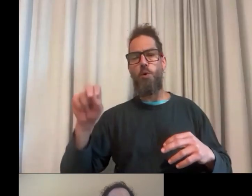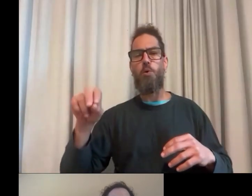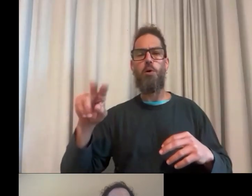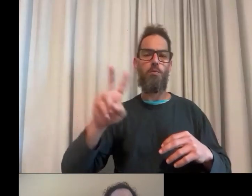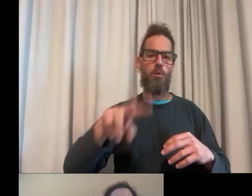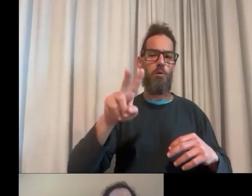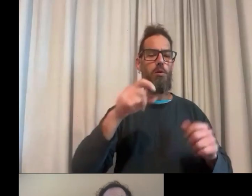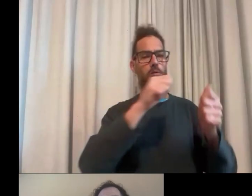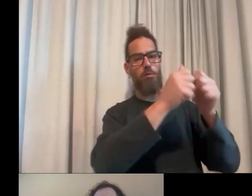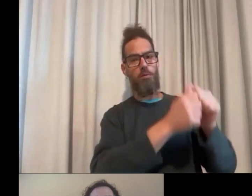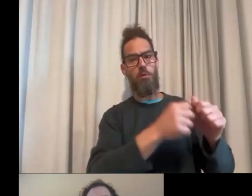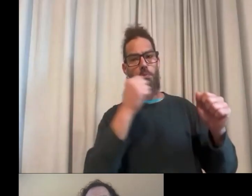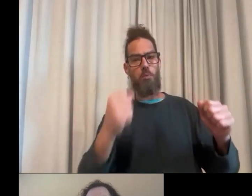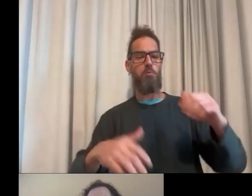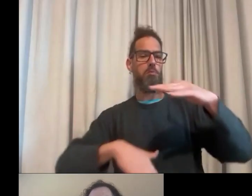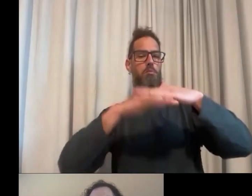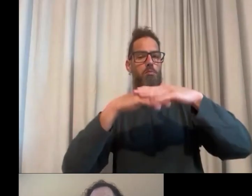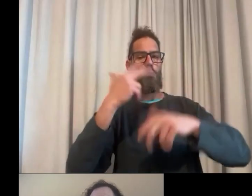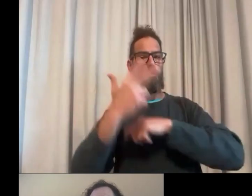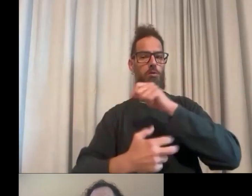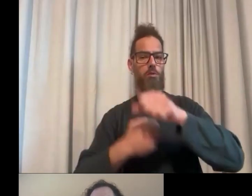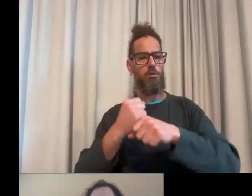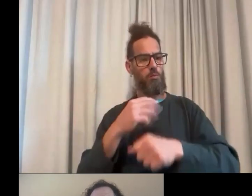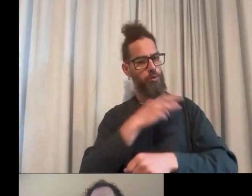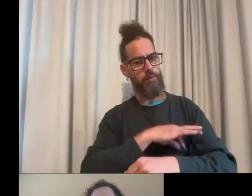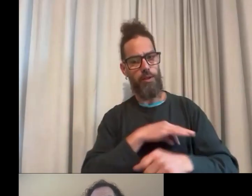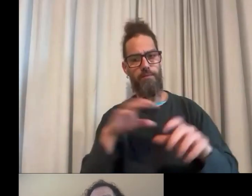do 2.1 or 2.2.